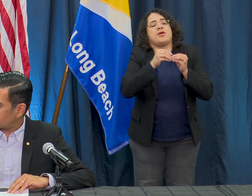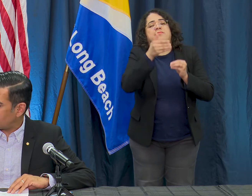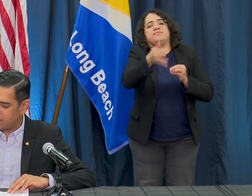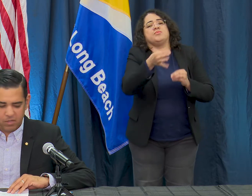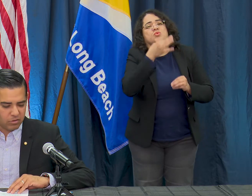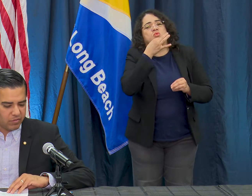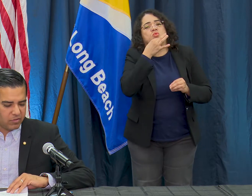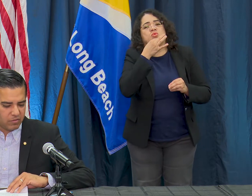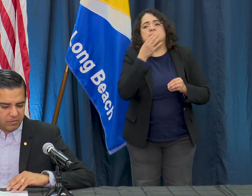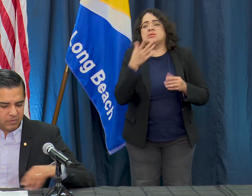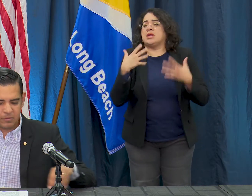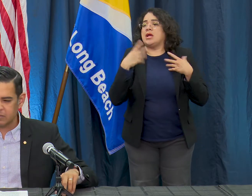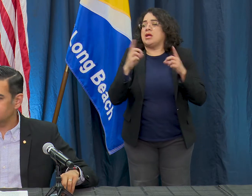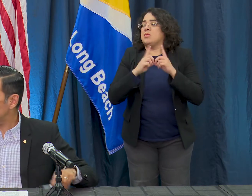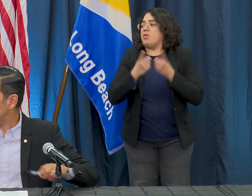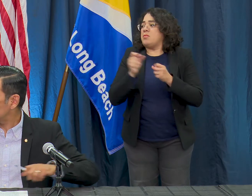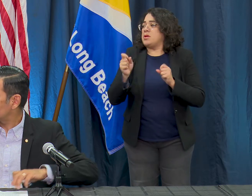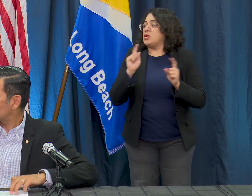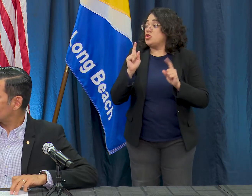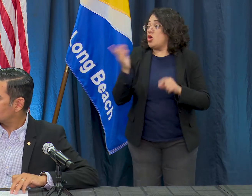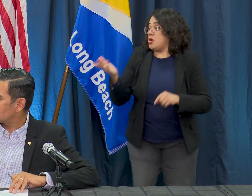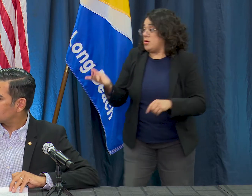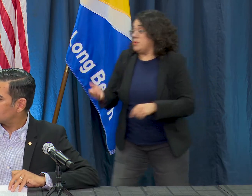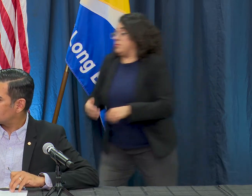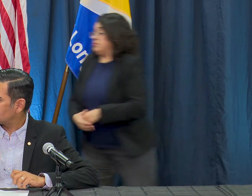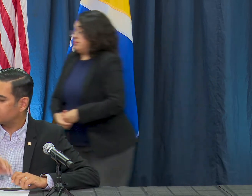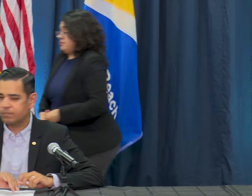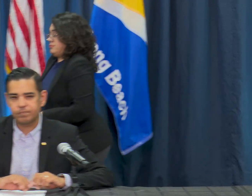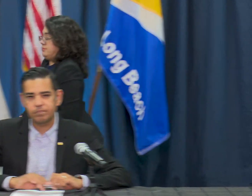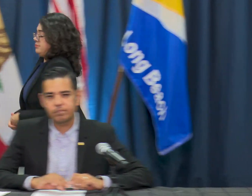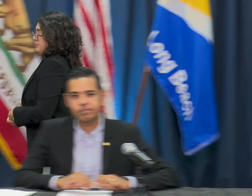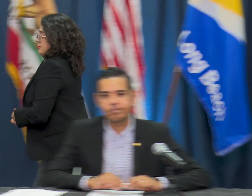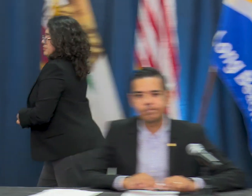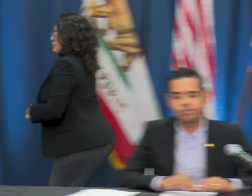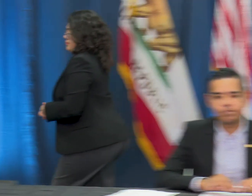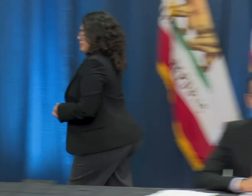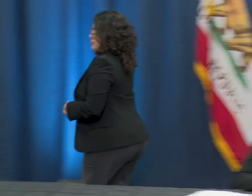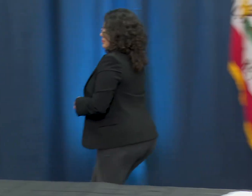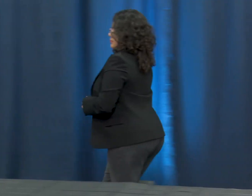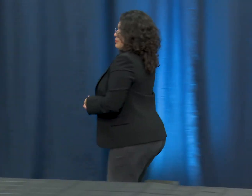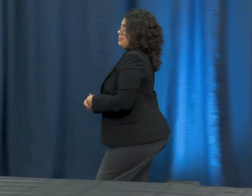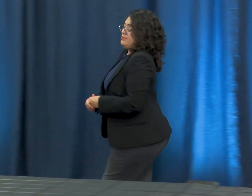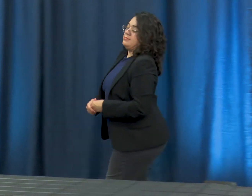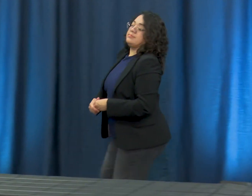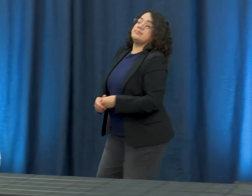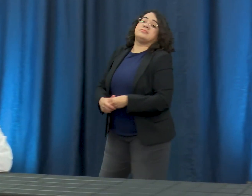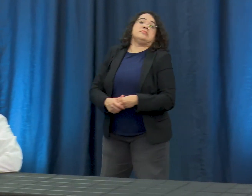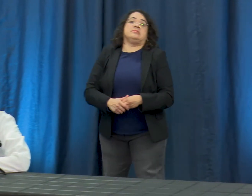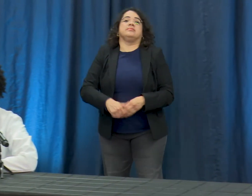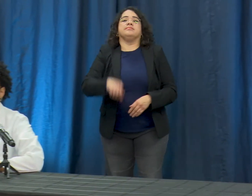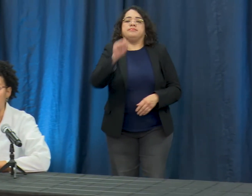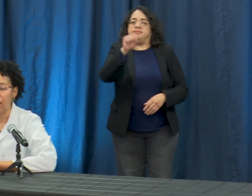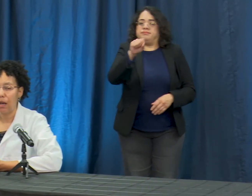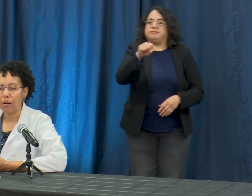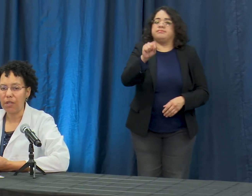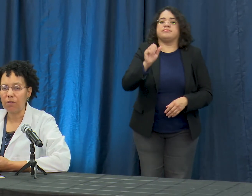Department, Dr. Davis. Yes that is where we will be expanding to in the